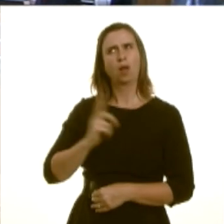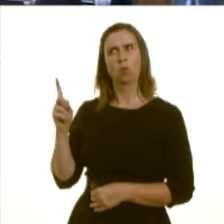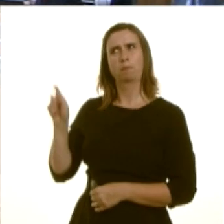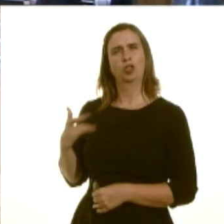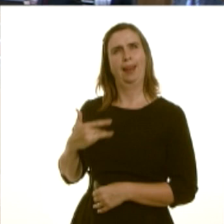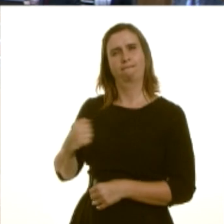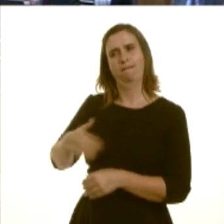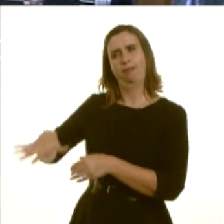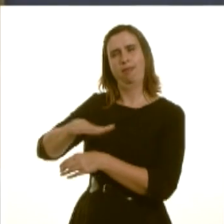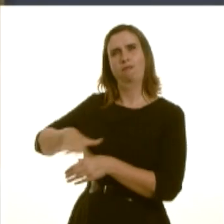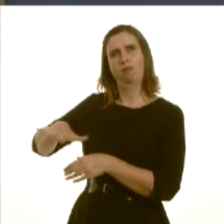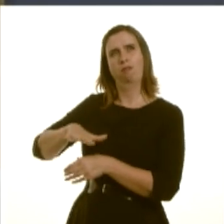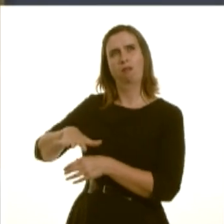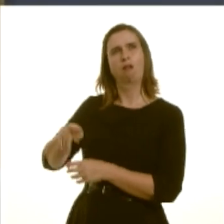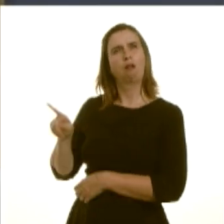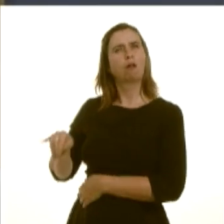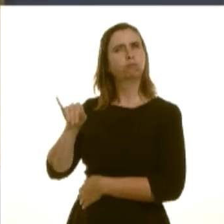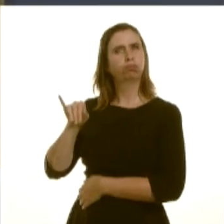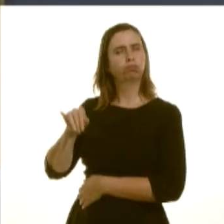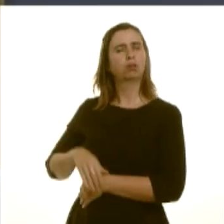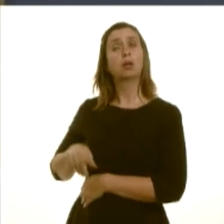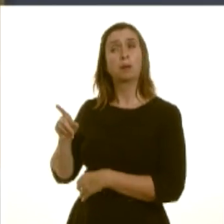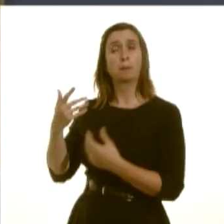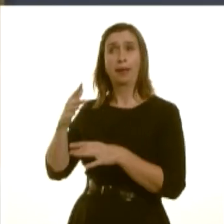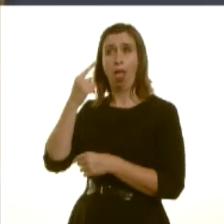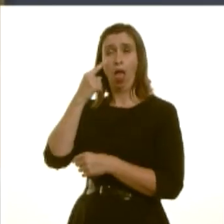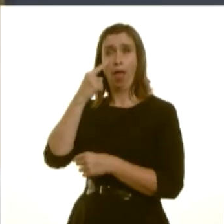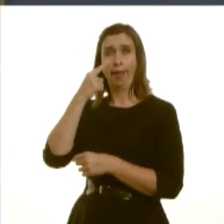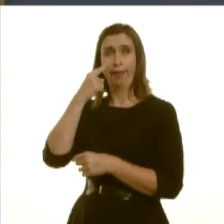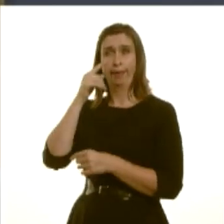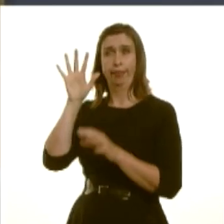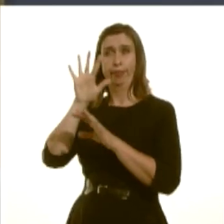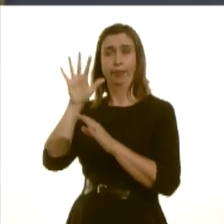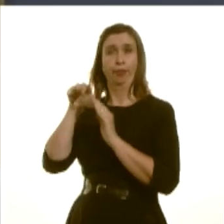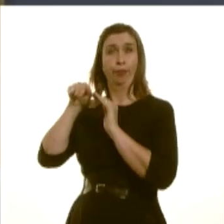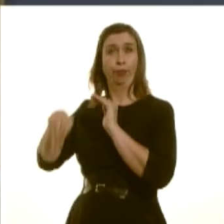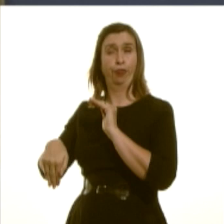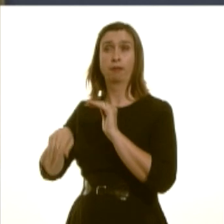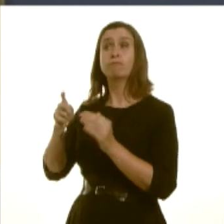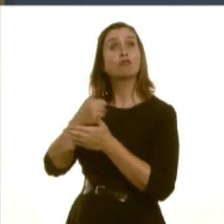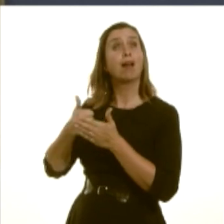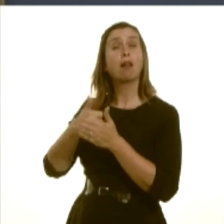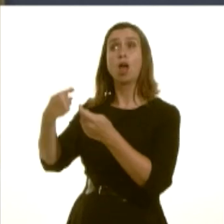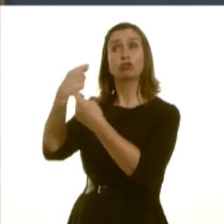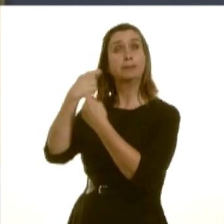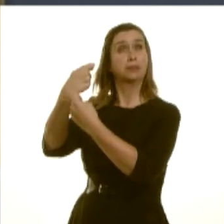in my region experienced a marked deterioration in her sight when her regular eye care treatment